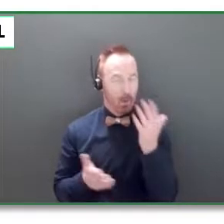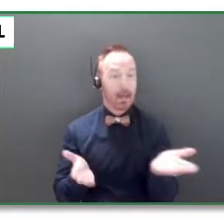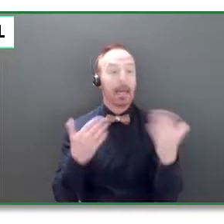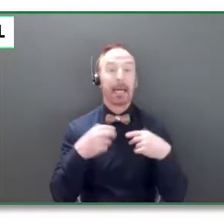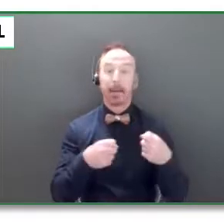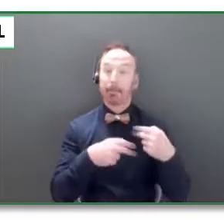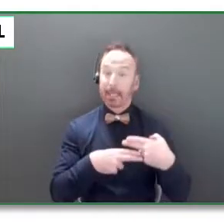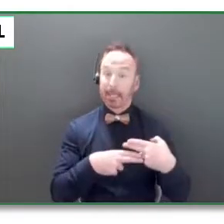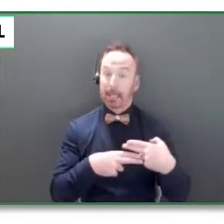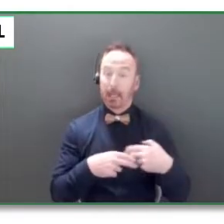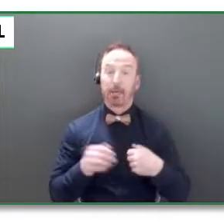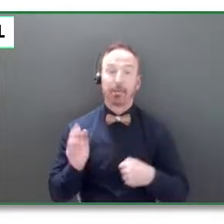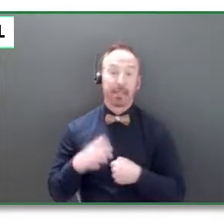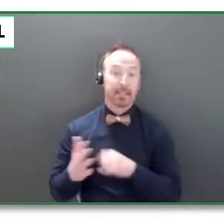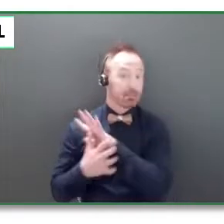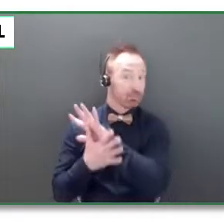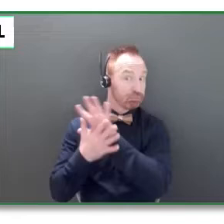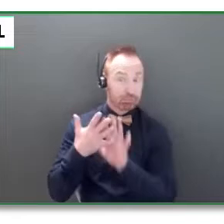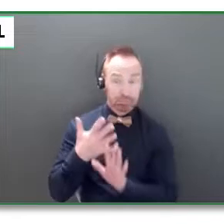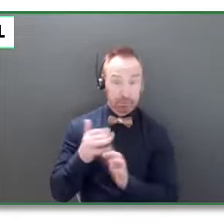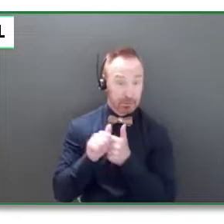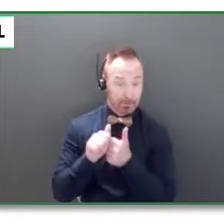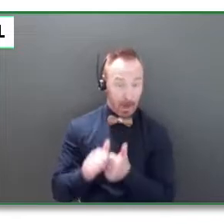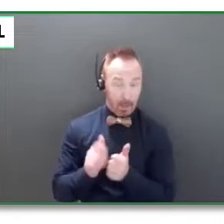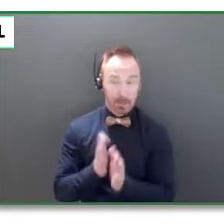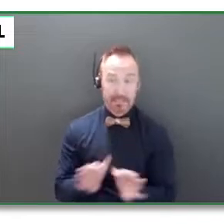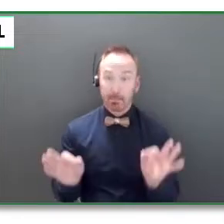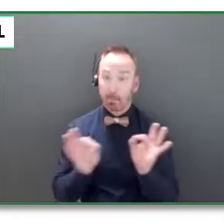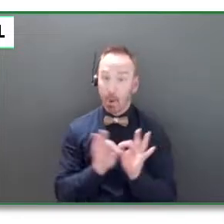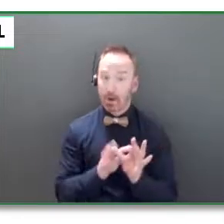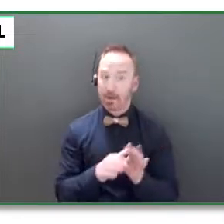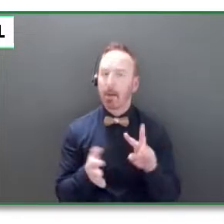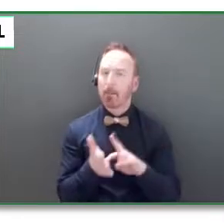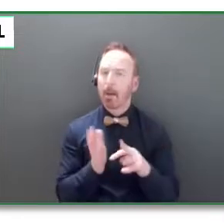know the purpose. On the left of this slide, a person in a